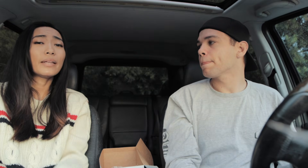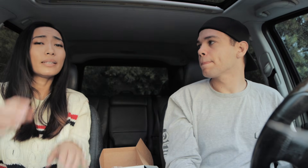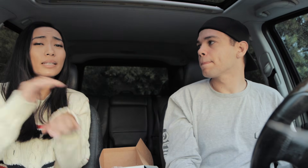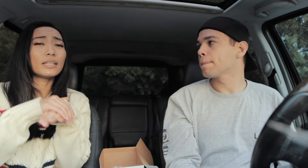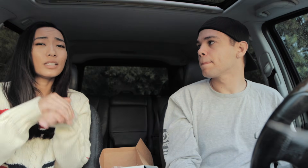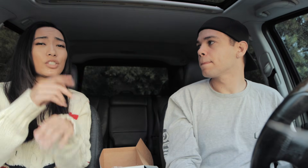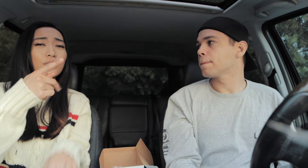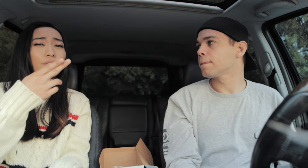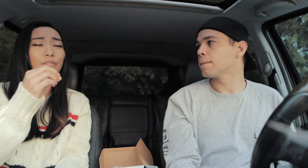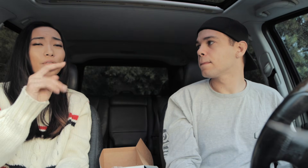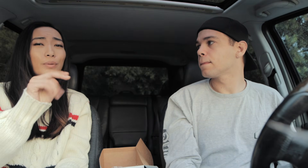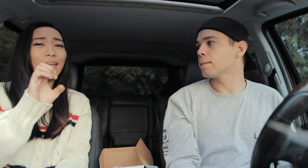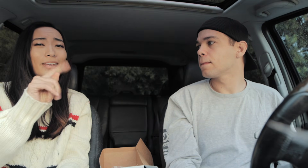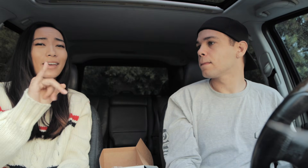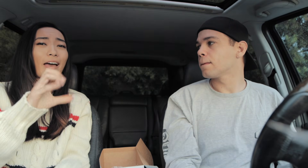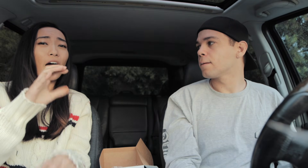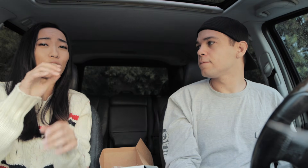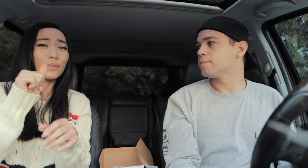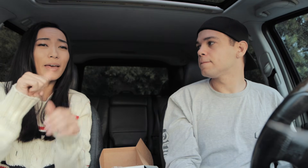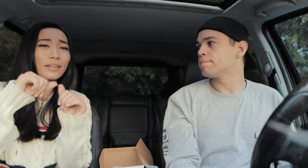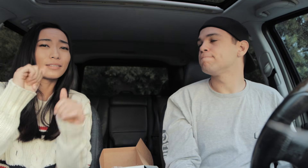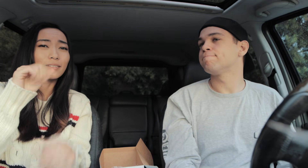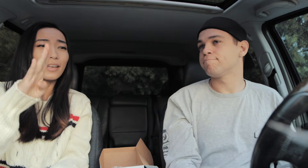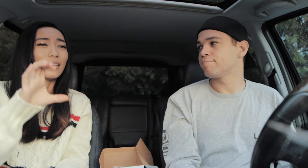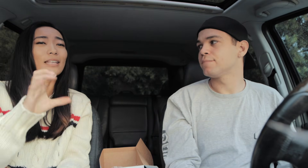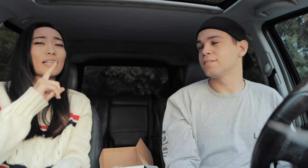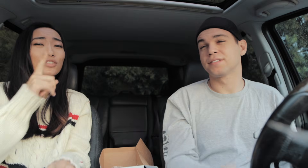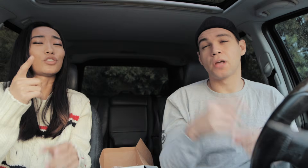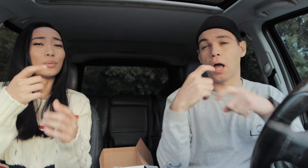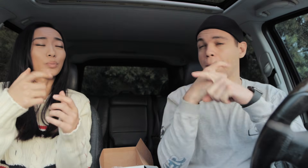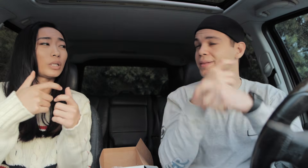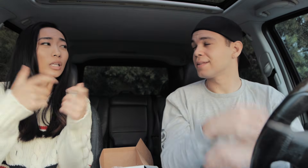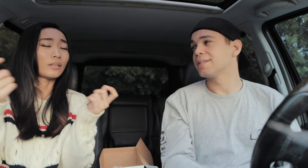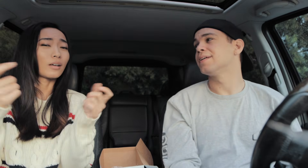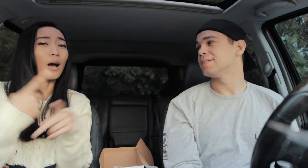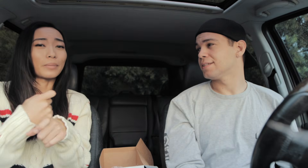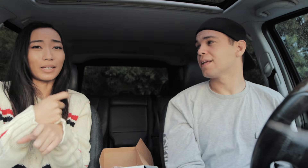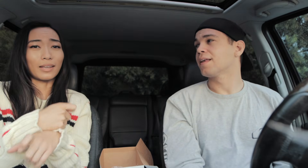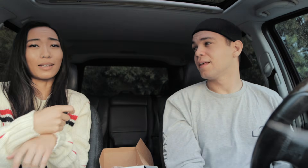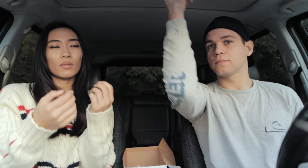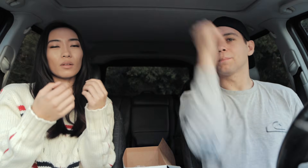E: and the English phonetic alphabet R: complicated E: is actually pretty complicated